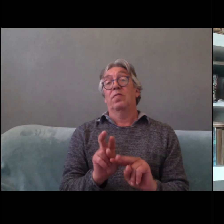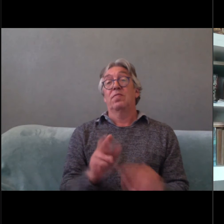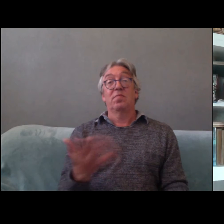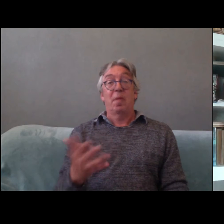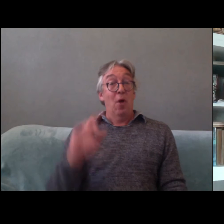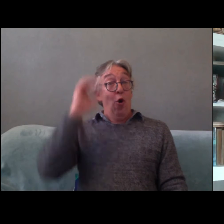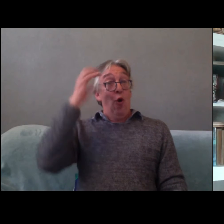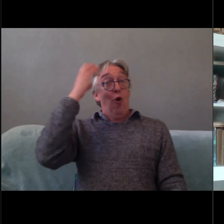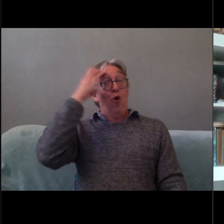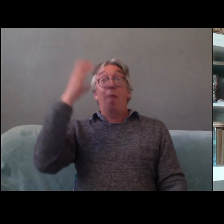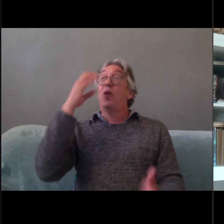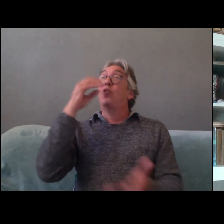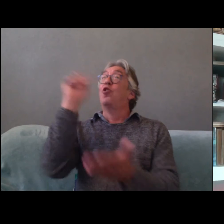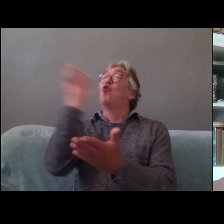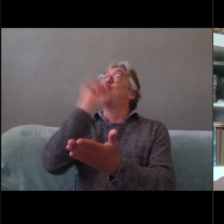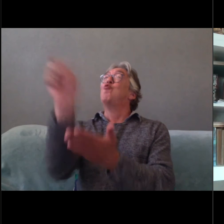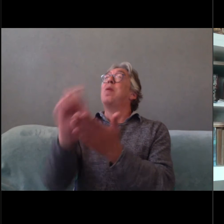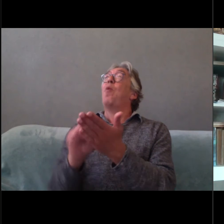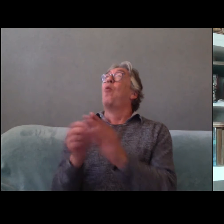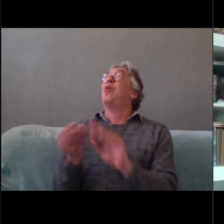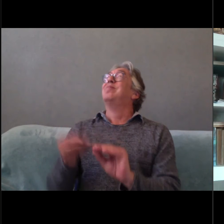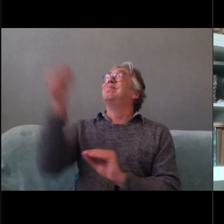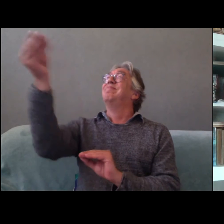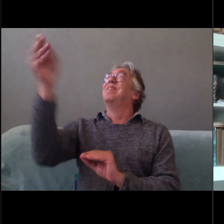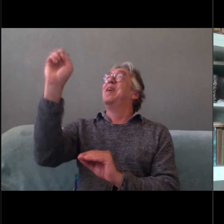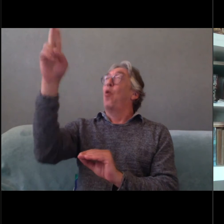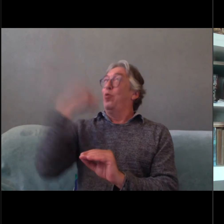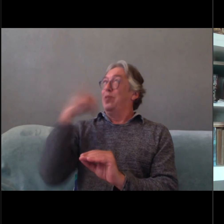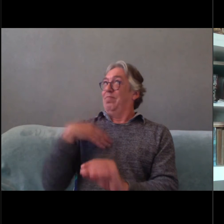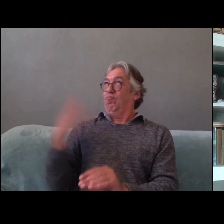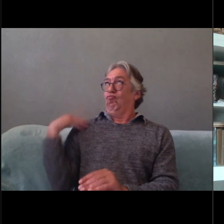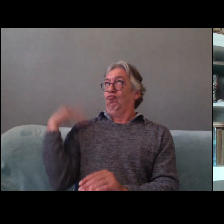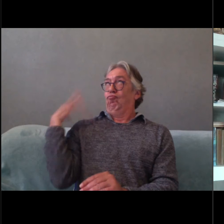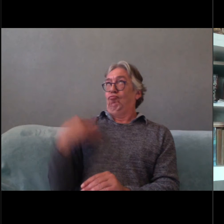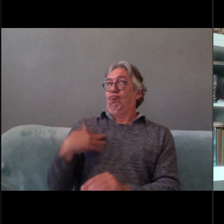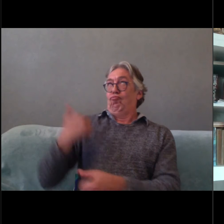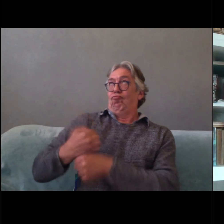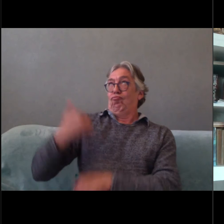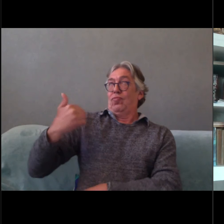if they're looking from the point of view of organisations.